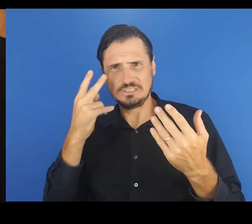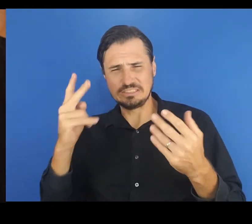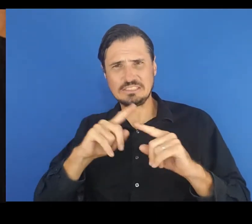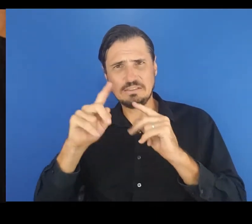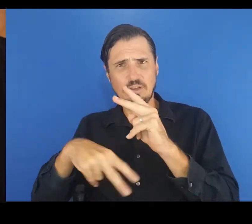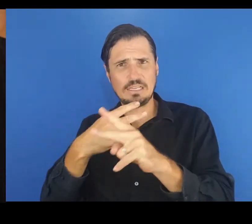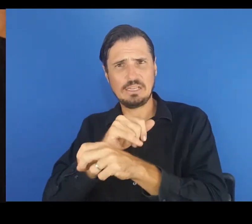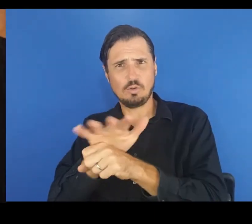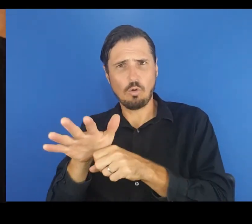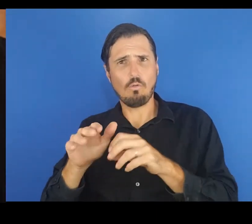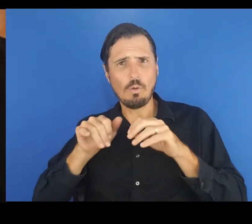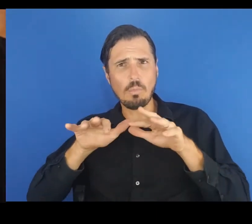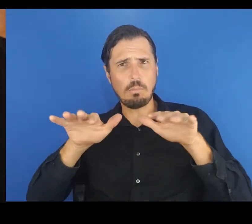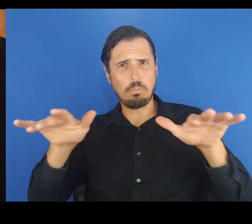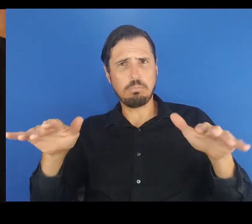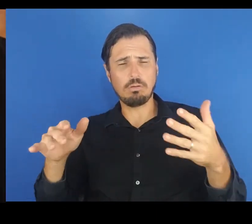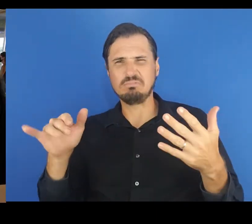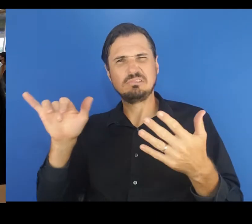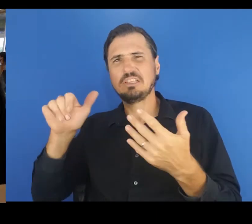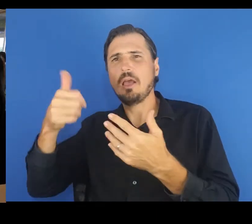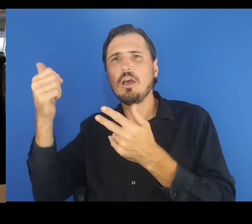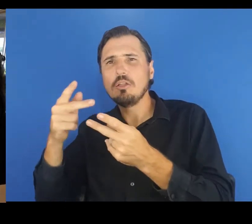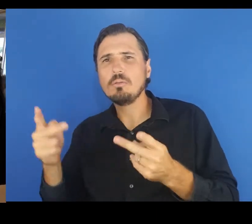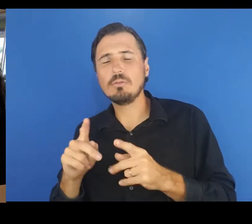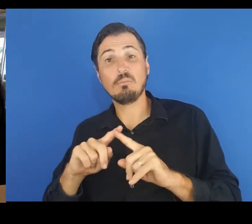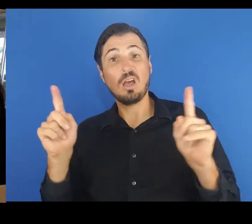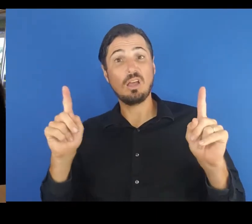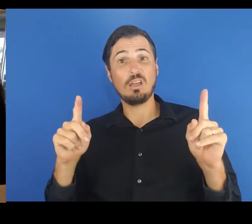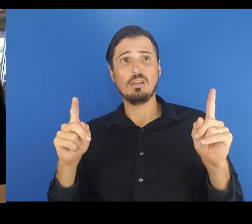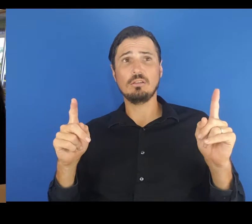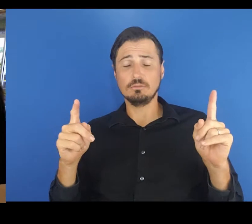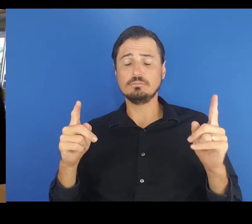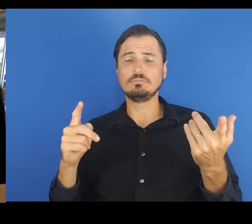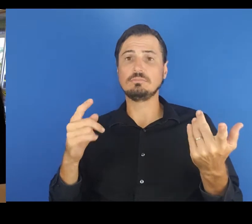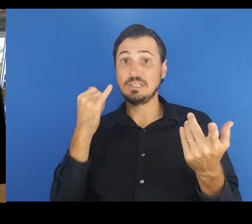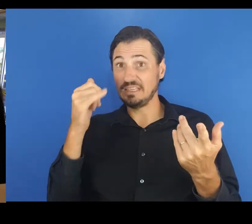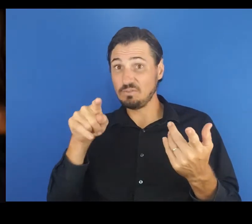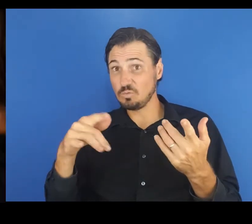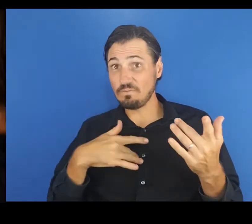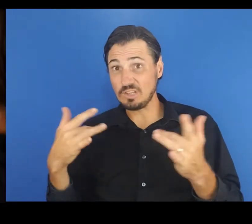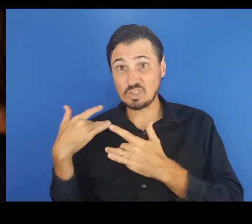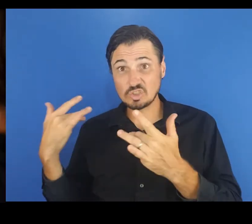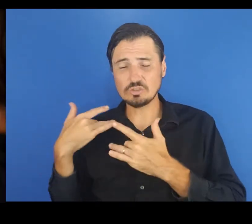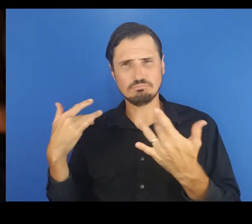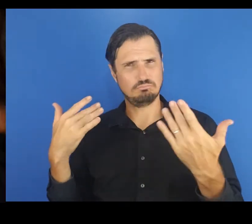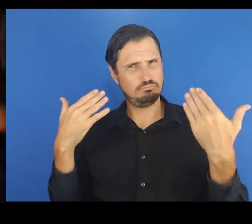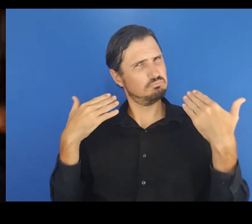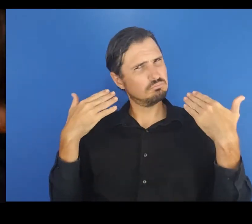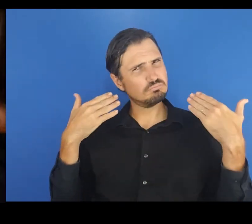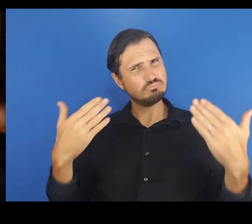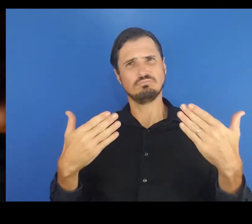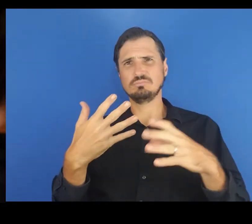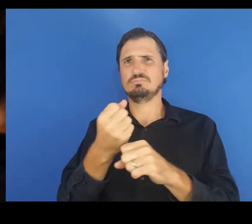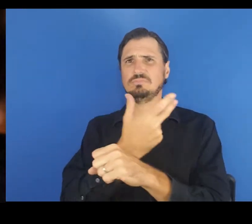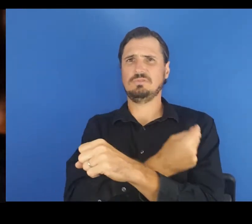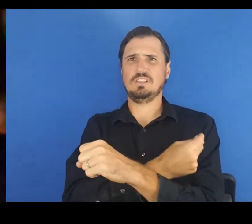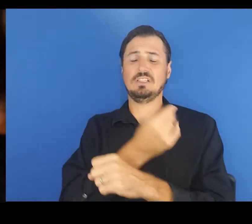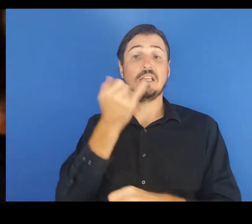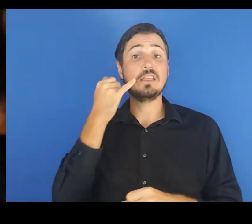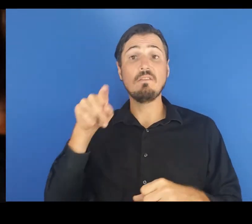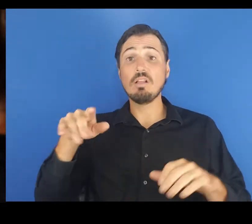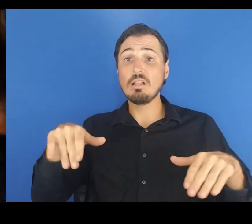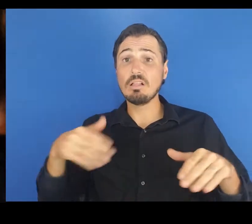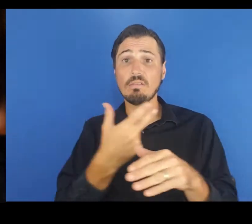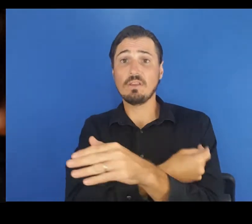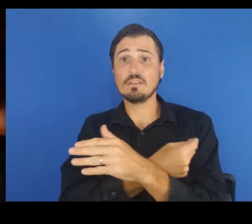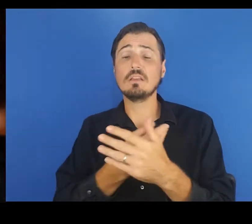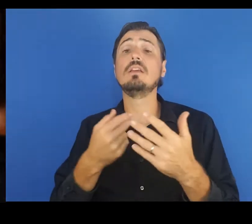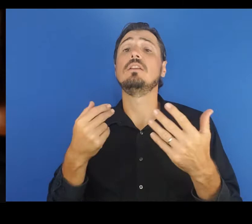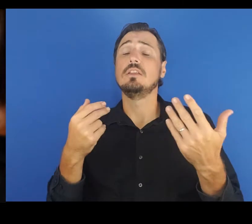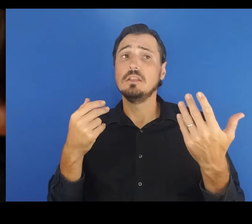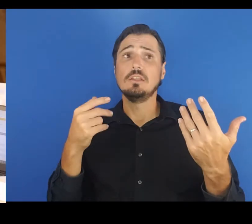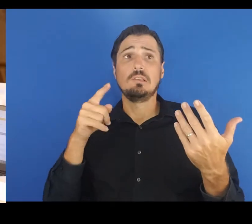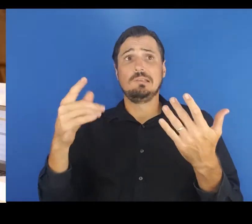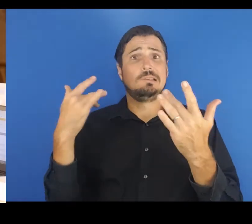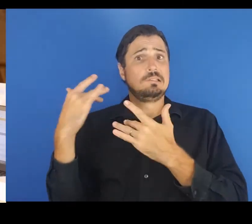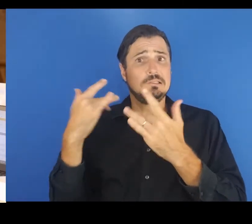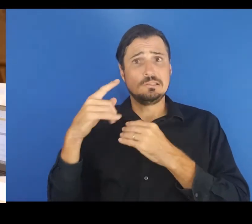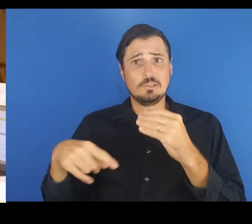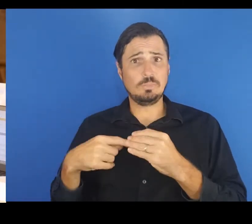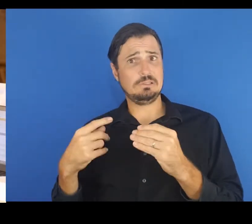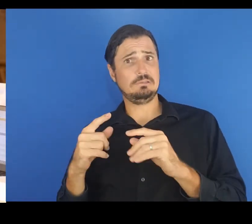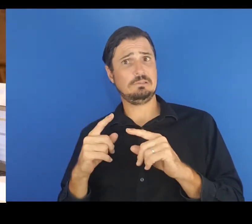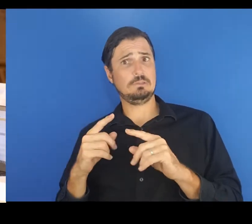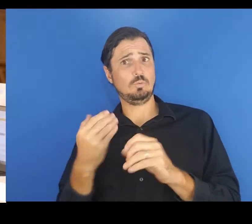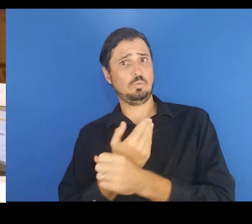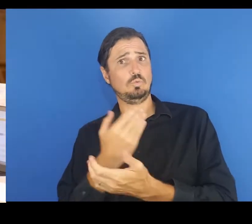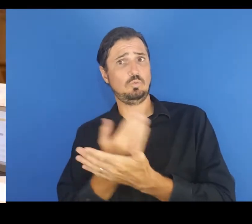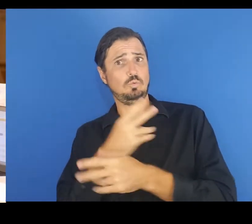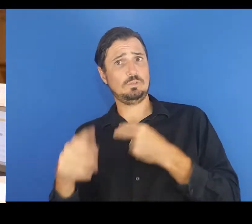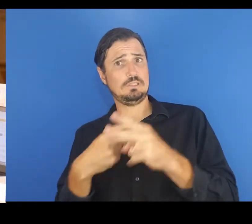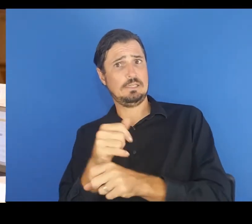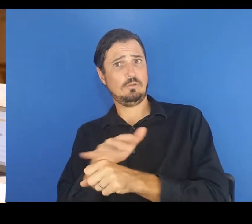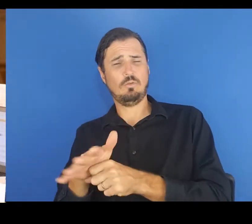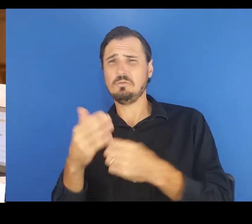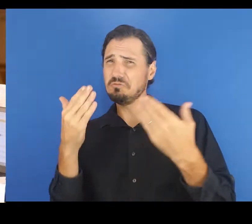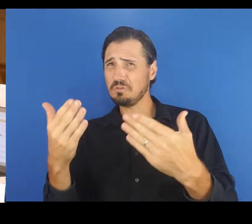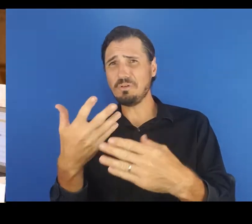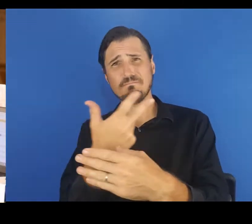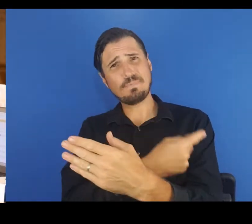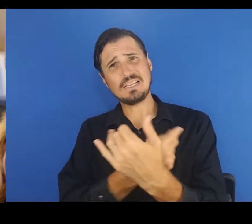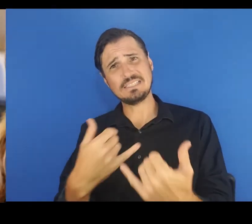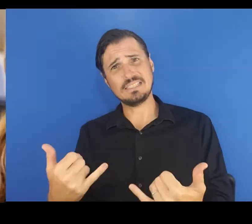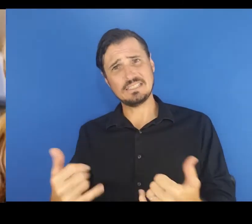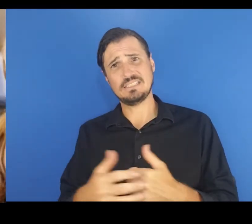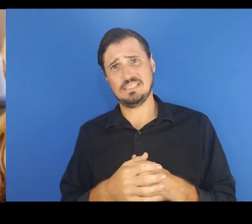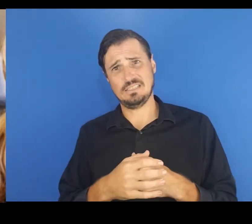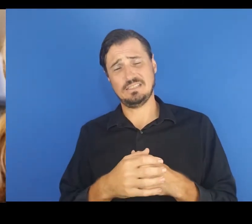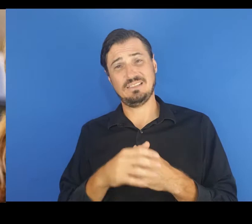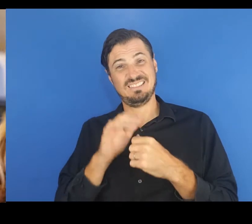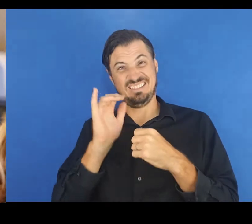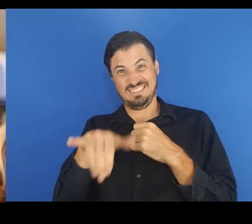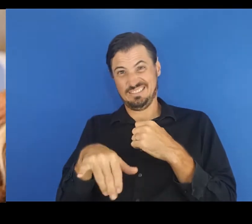But our concern should move us to act. Vaccination protects us from the delta variant. If you are not vaccinated, and are worried about the delta variant, please get vaccinated today. That single